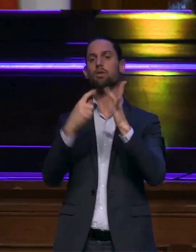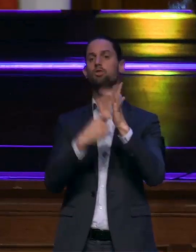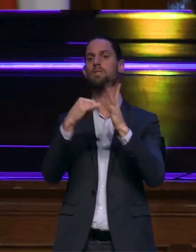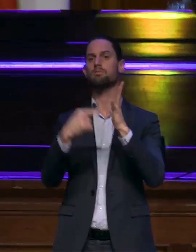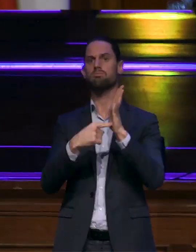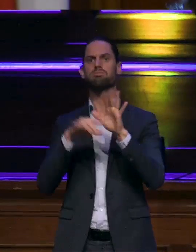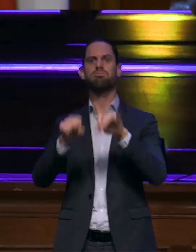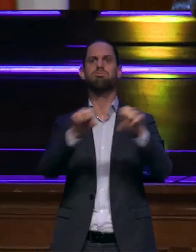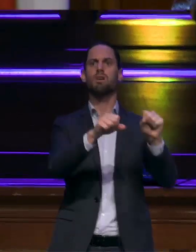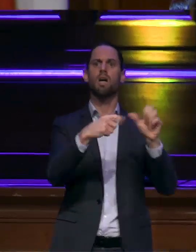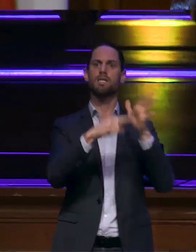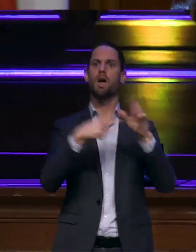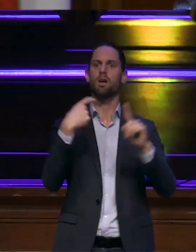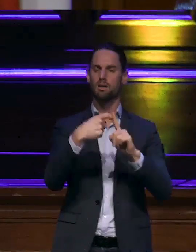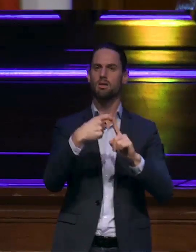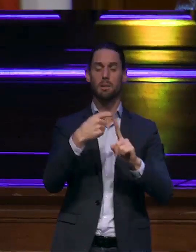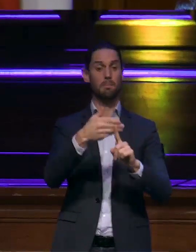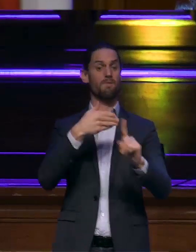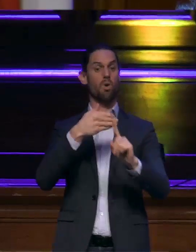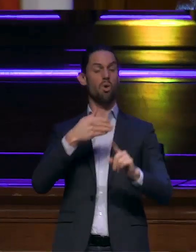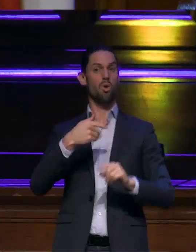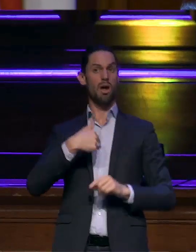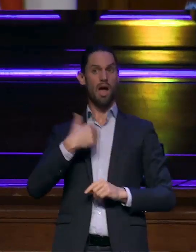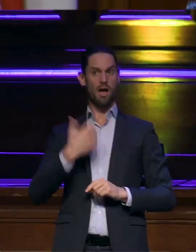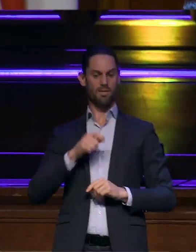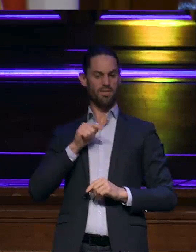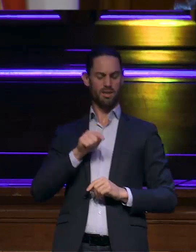operating in an international environment where increasingly this